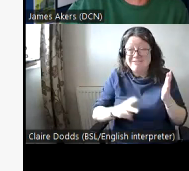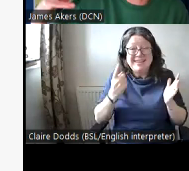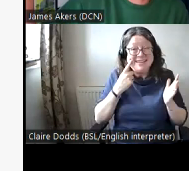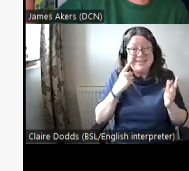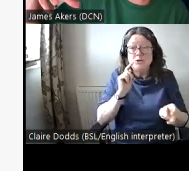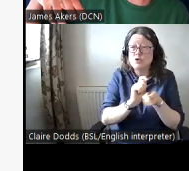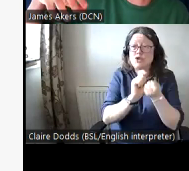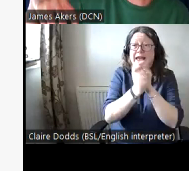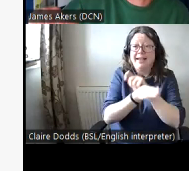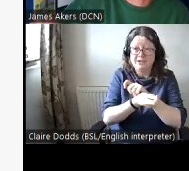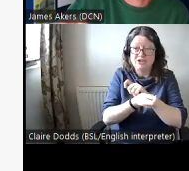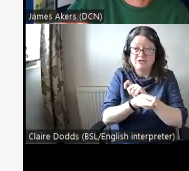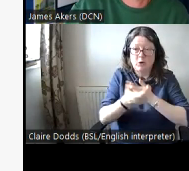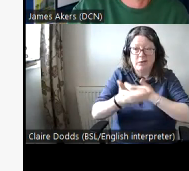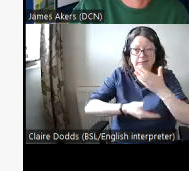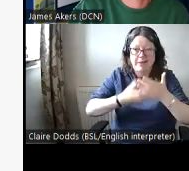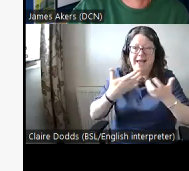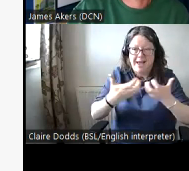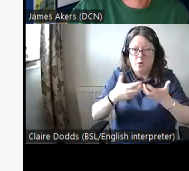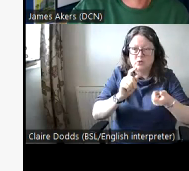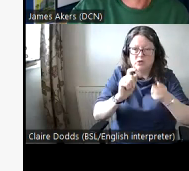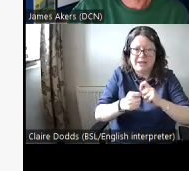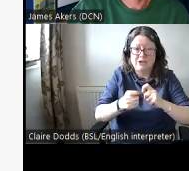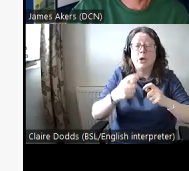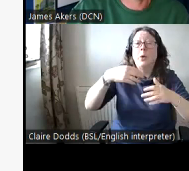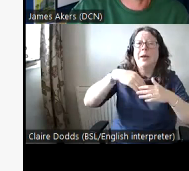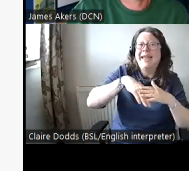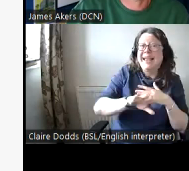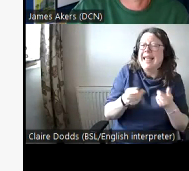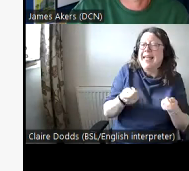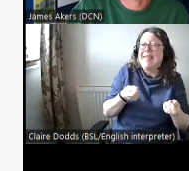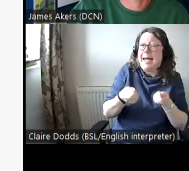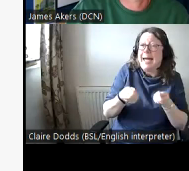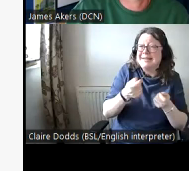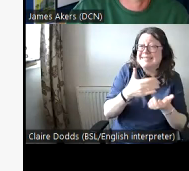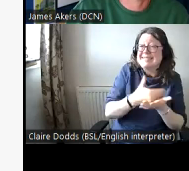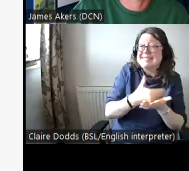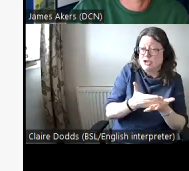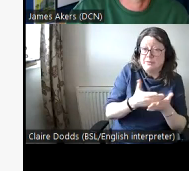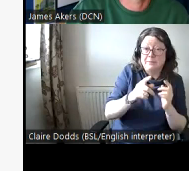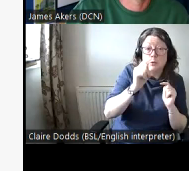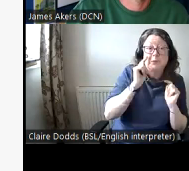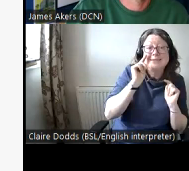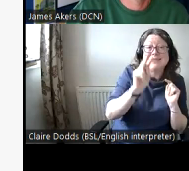in your administration section of your Analytics account, what you'll have is account access management